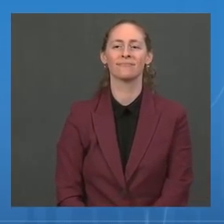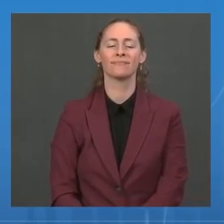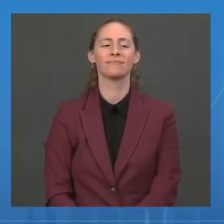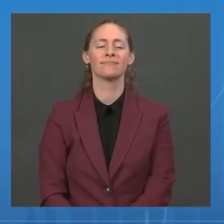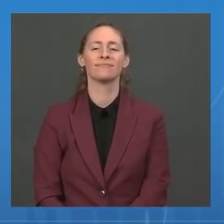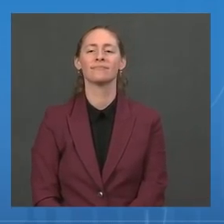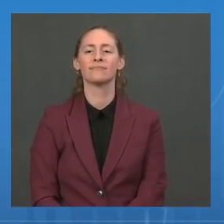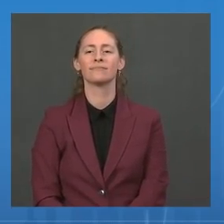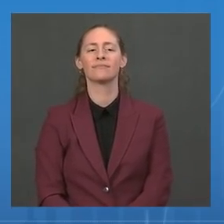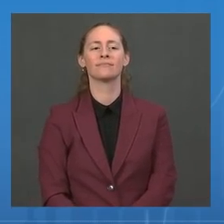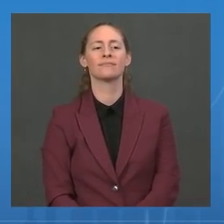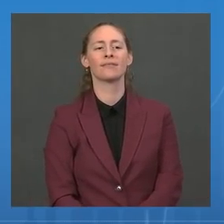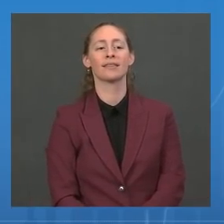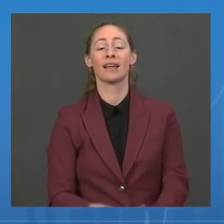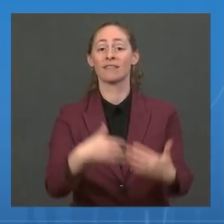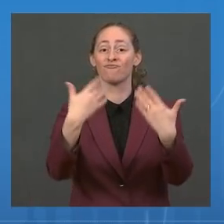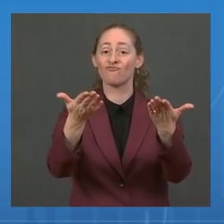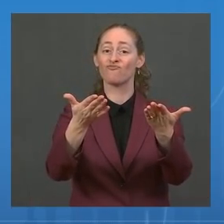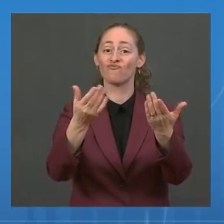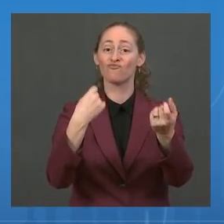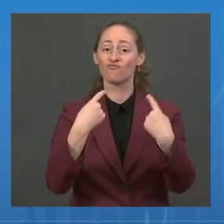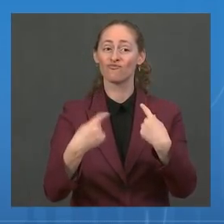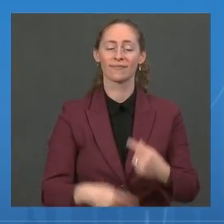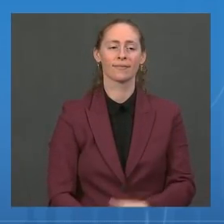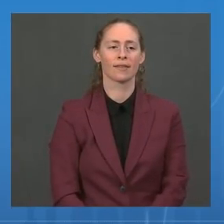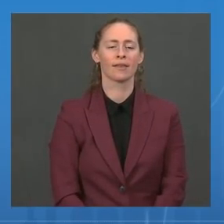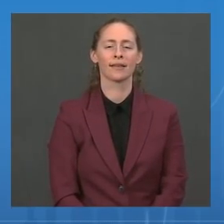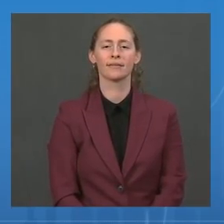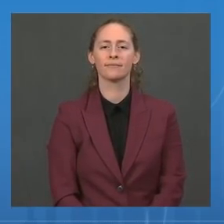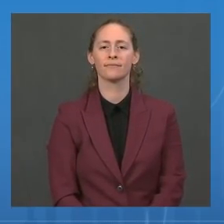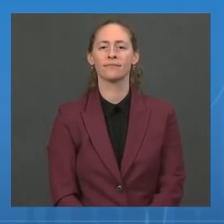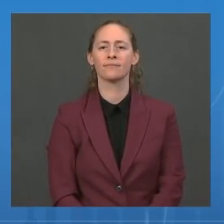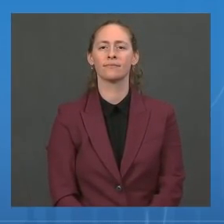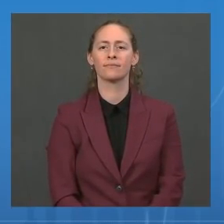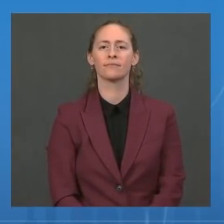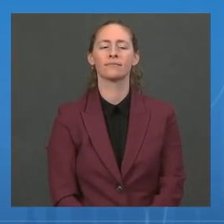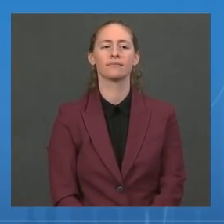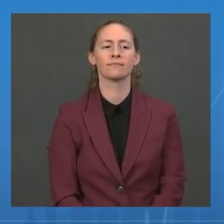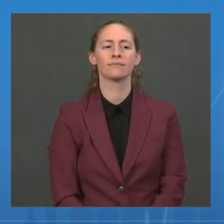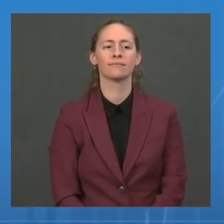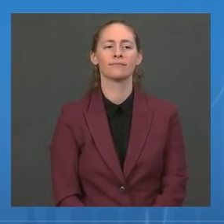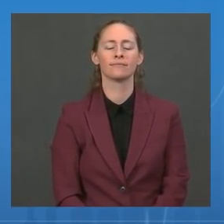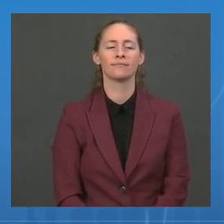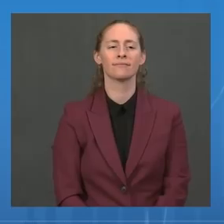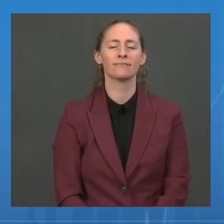Let's open it up for questions. Kevin? Moderator: Thanks, Jeff. First question,